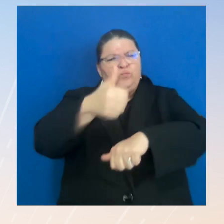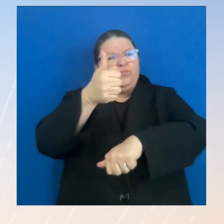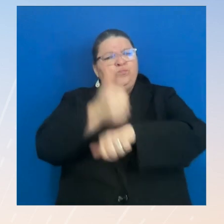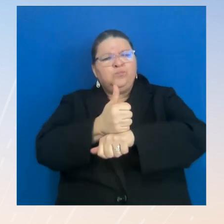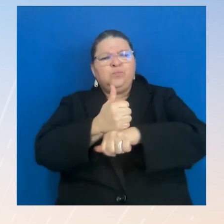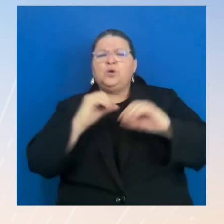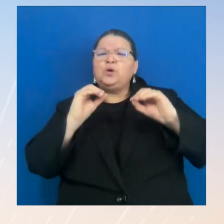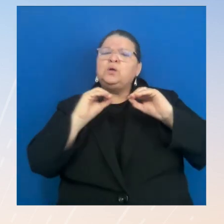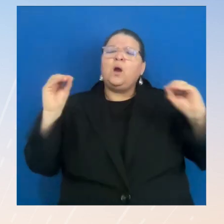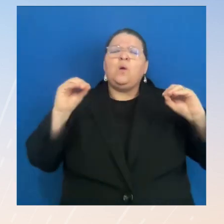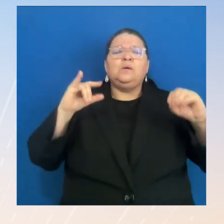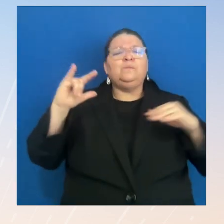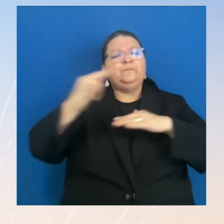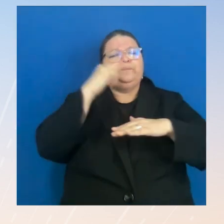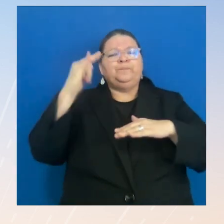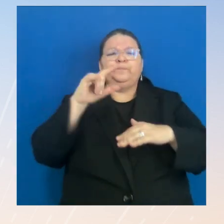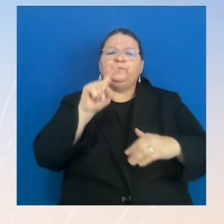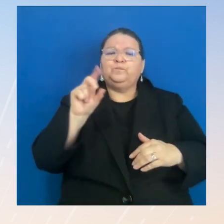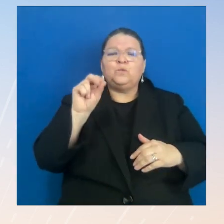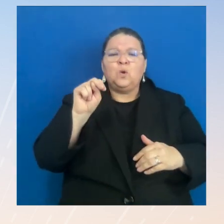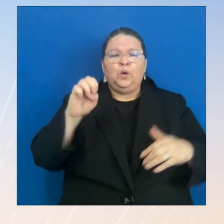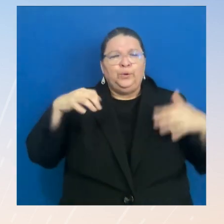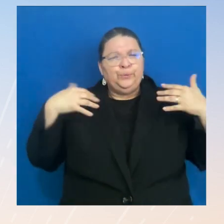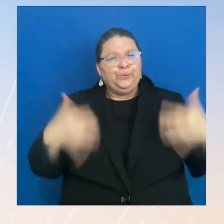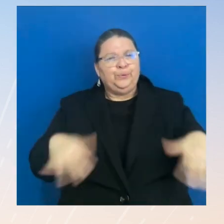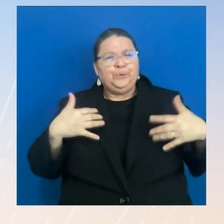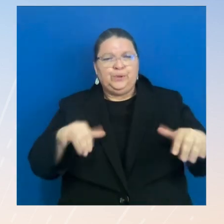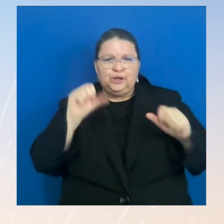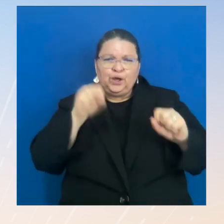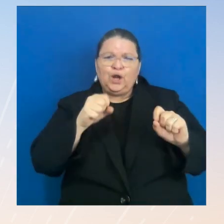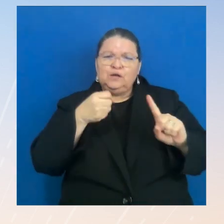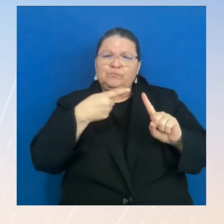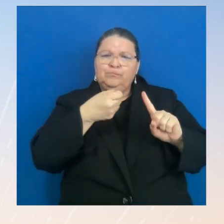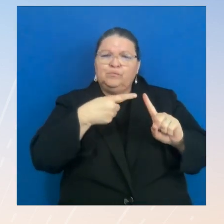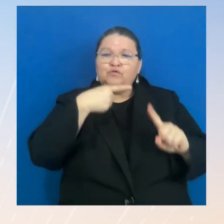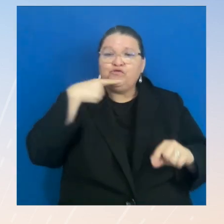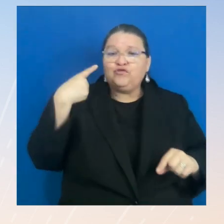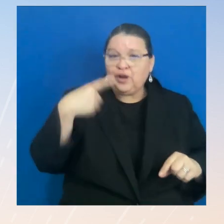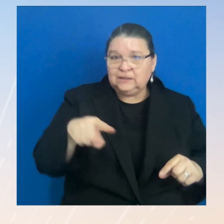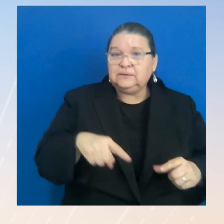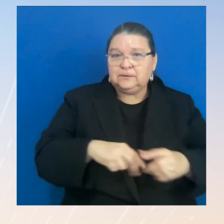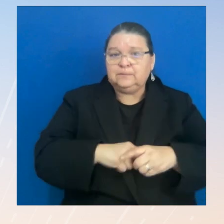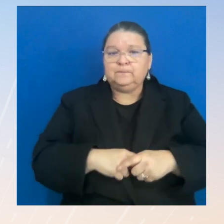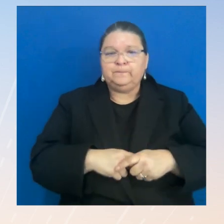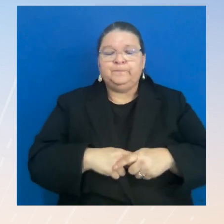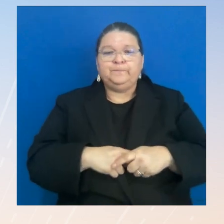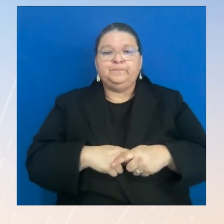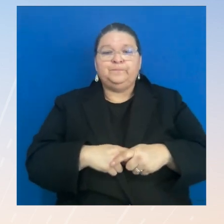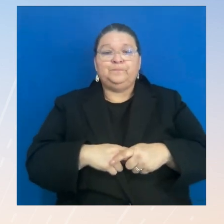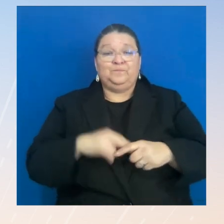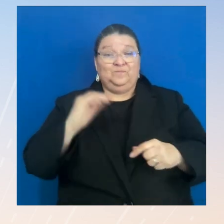Providing the planes -- our military did an assessment that's based not just on the risk, but whether it would have a huge benefit to them.